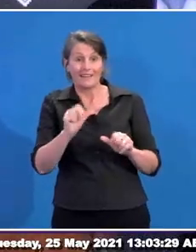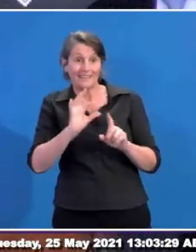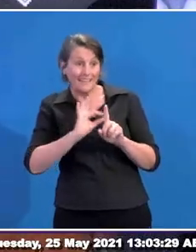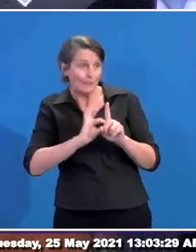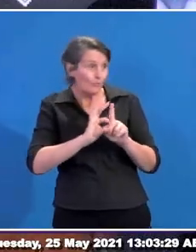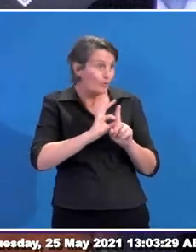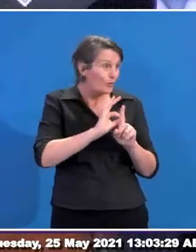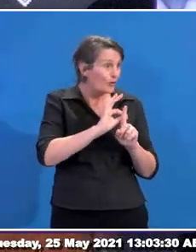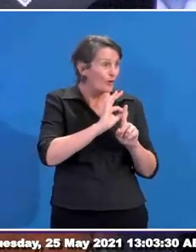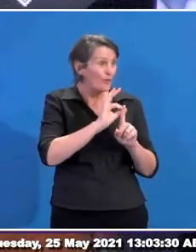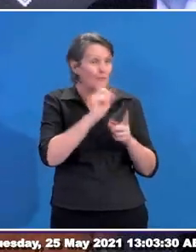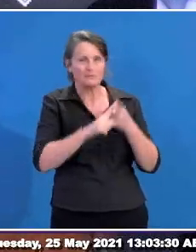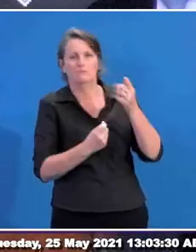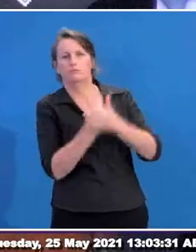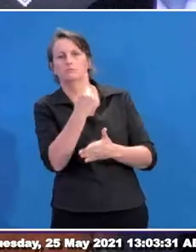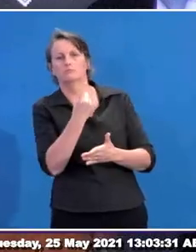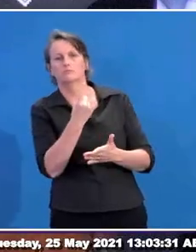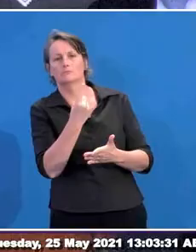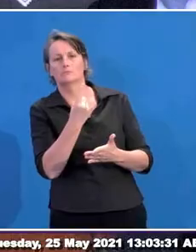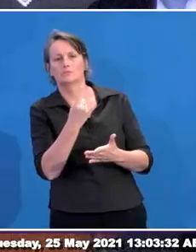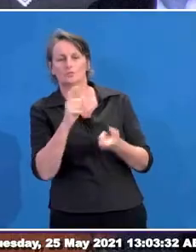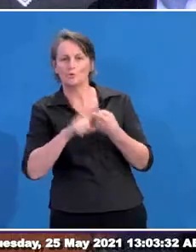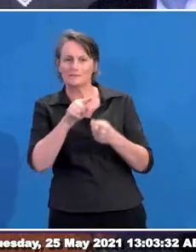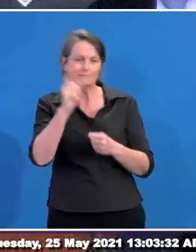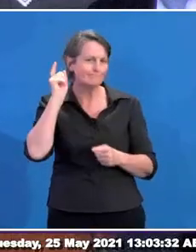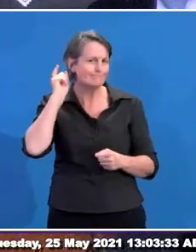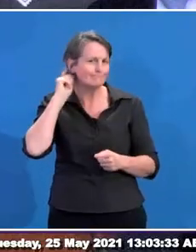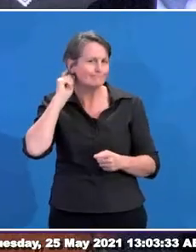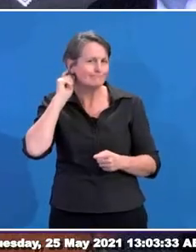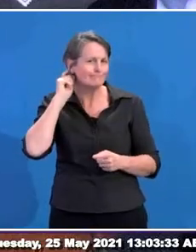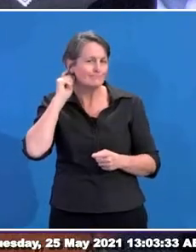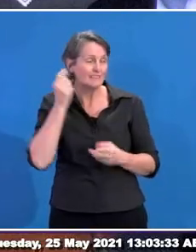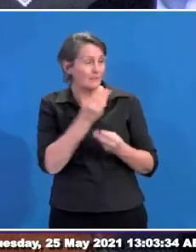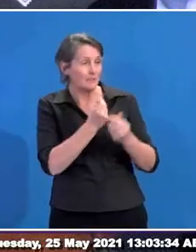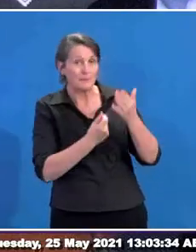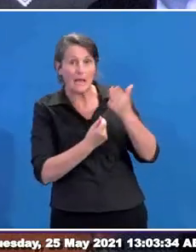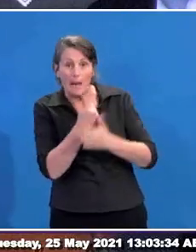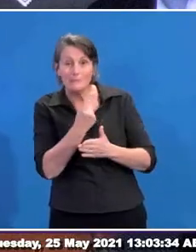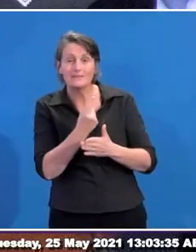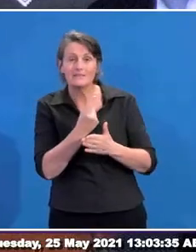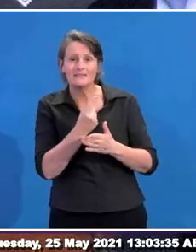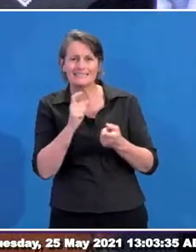But you still have that concern and when incidents occur you still remain concerned?